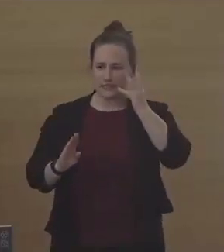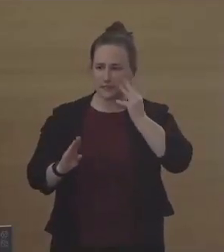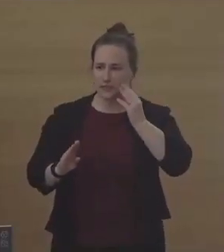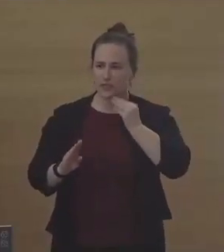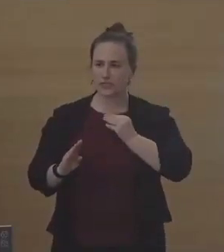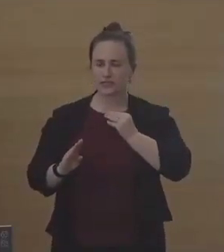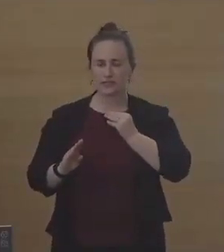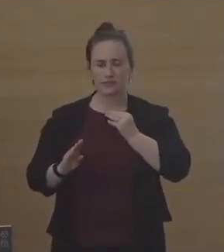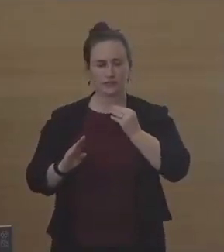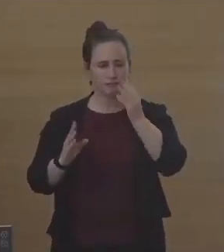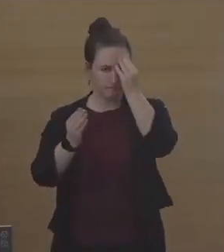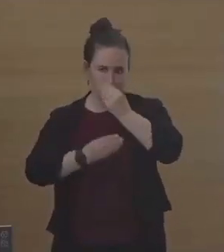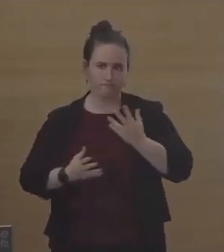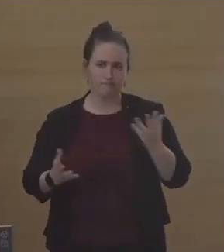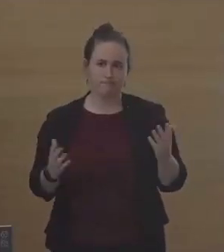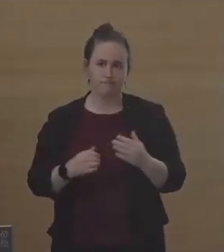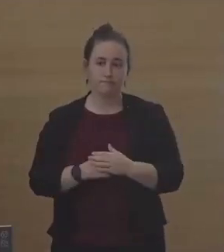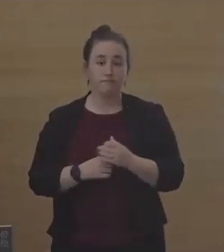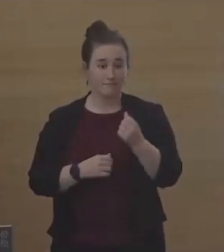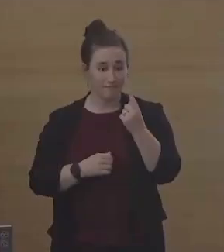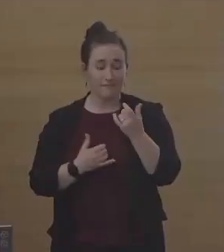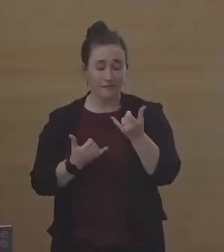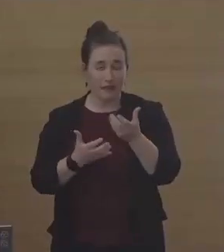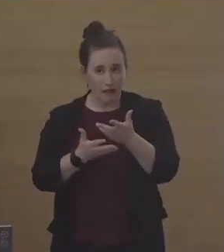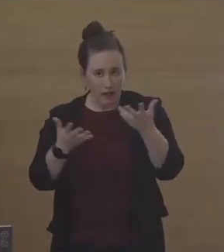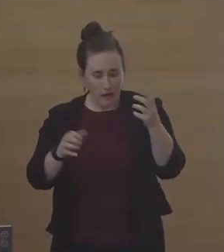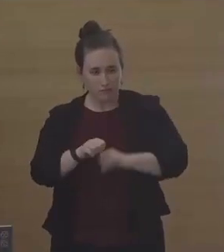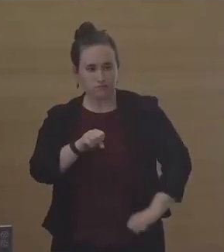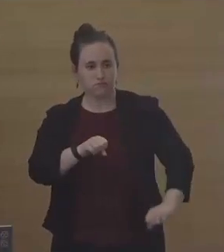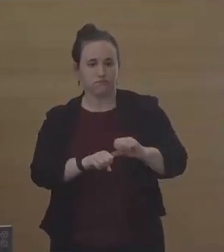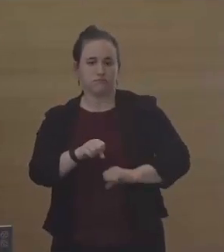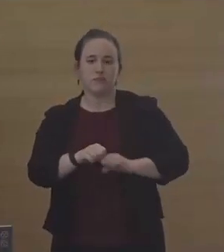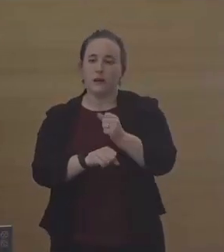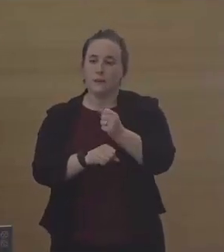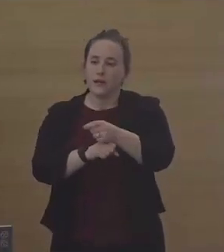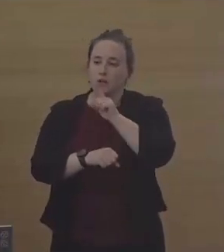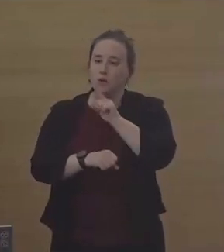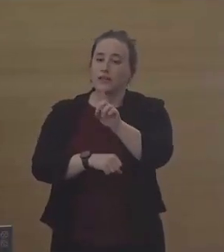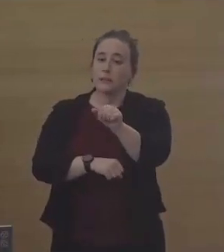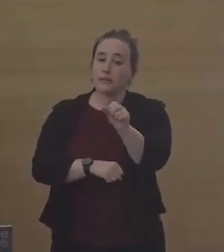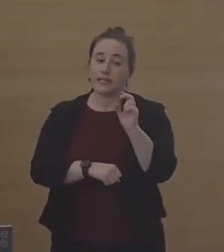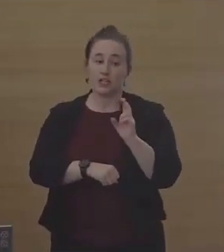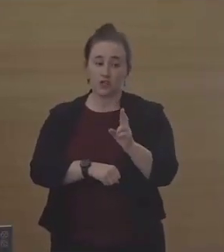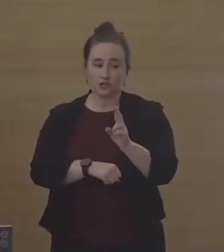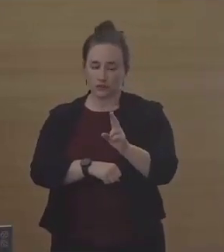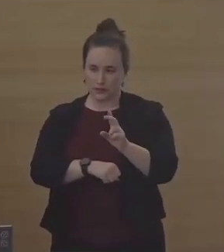There's still plenty of work to be done to make sure that disability history is taught in schools.